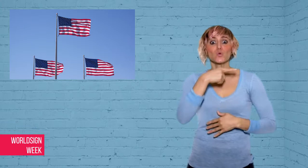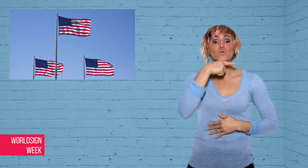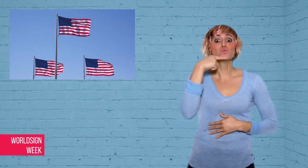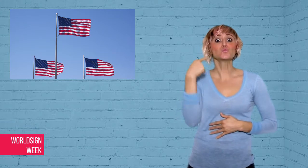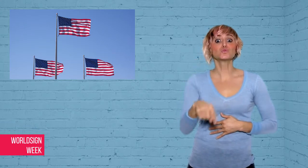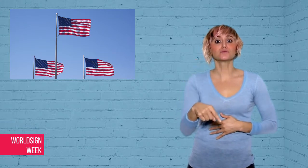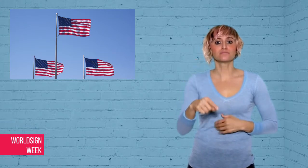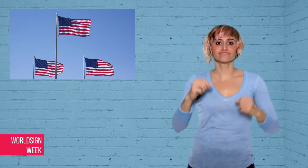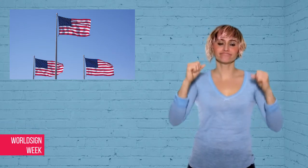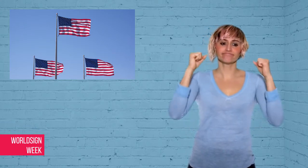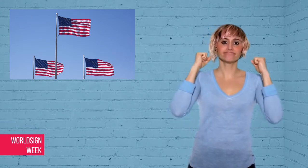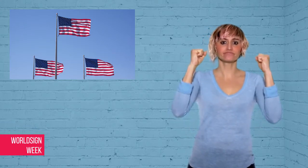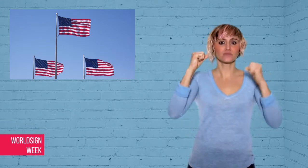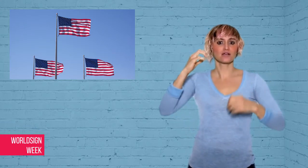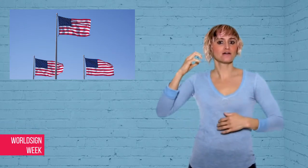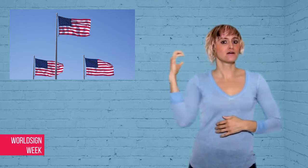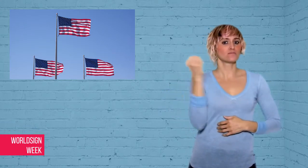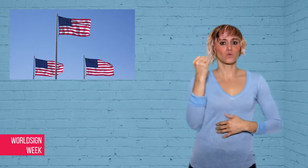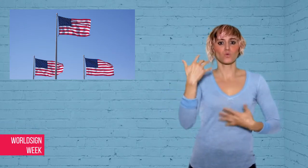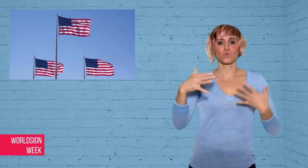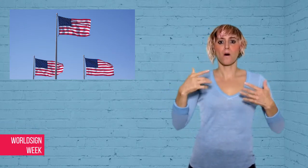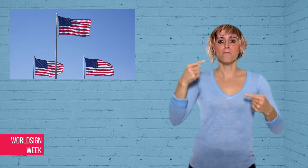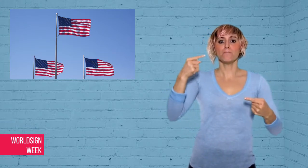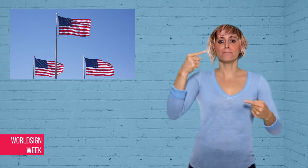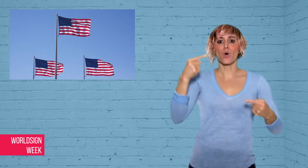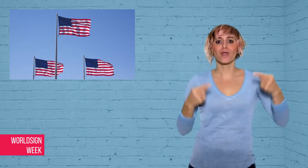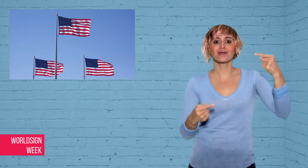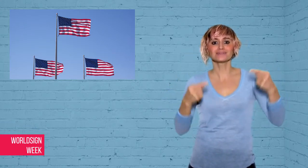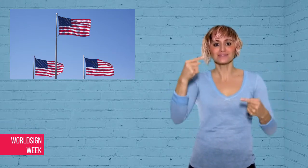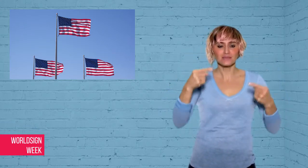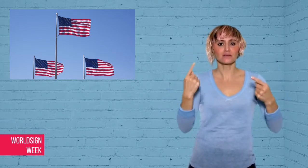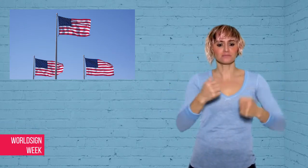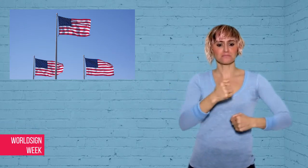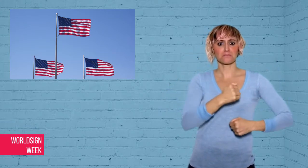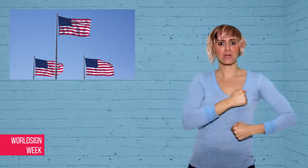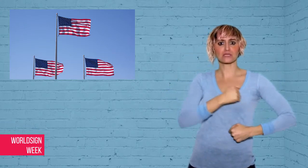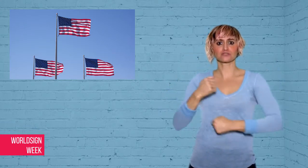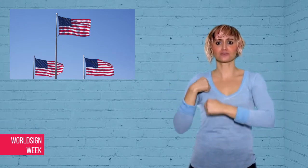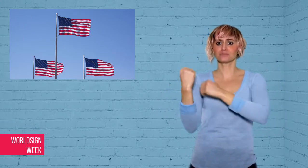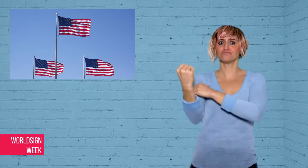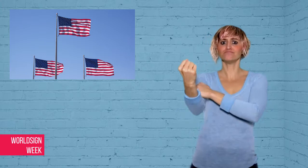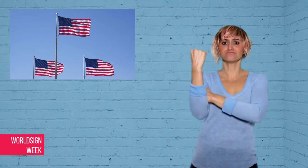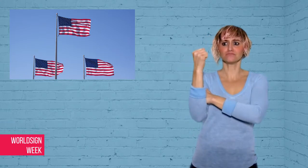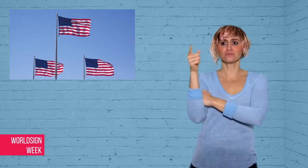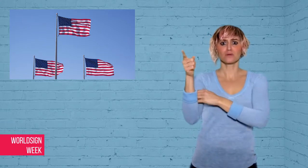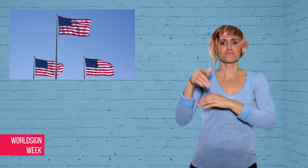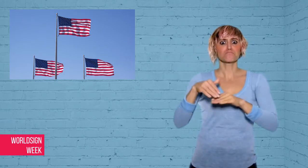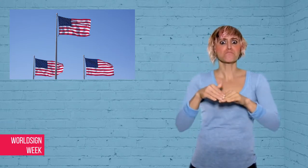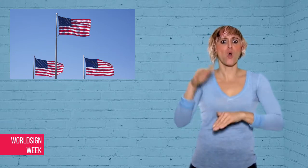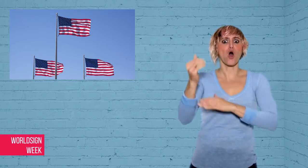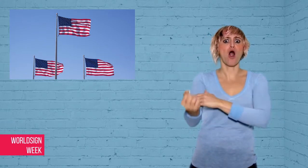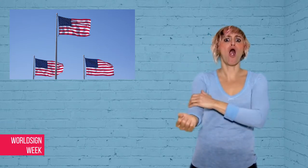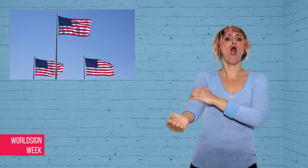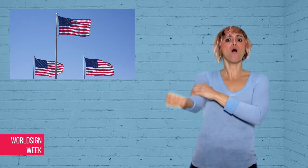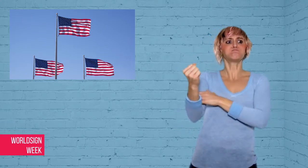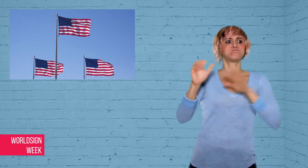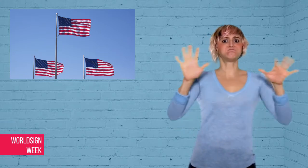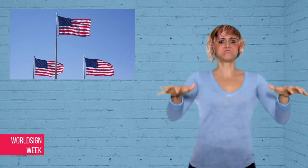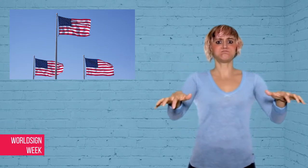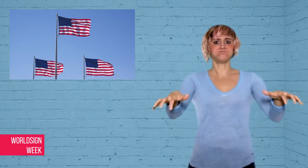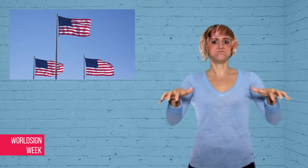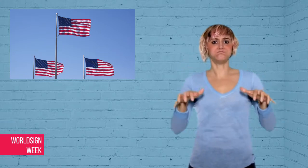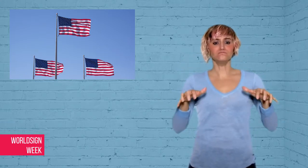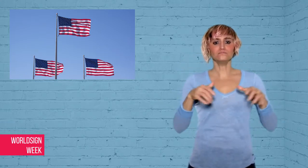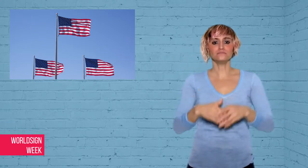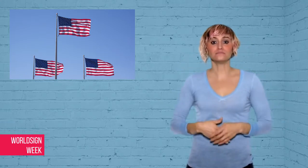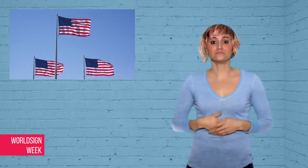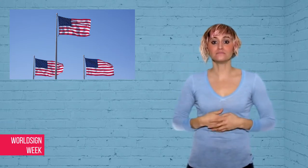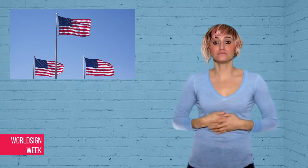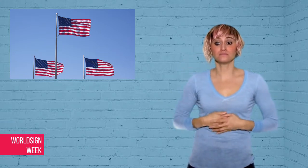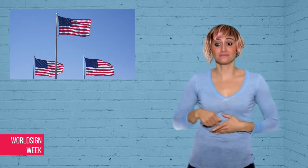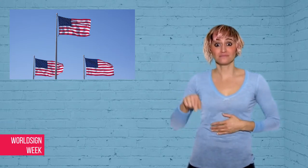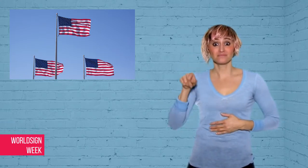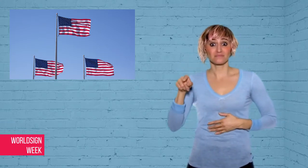of political and military power if Assad won